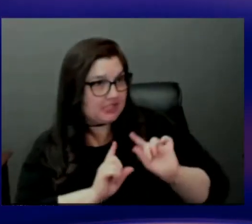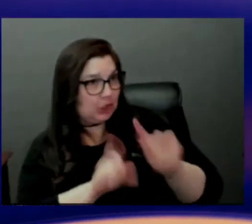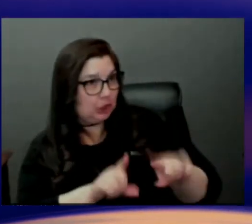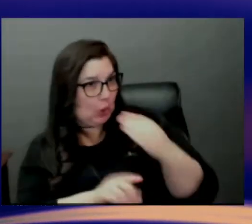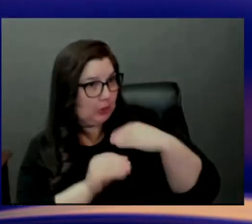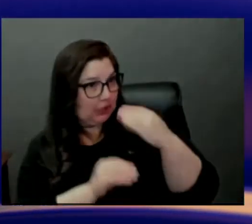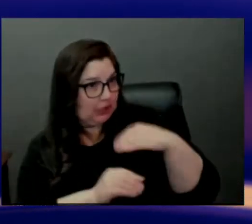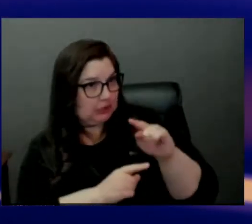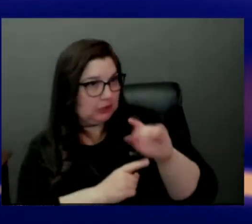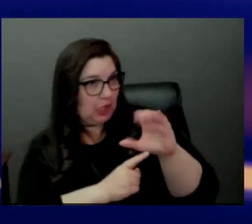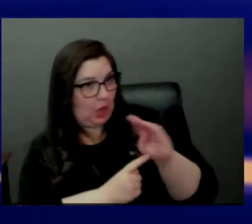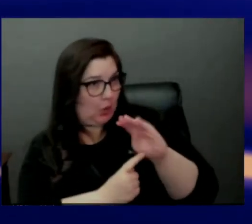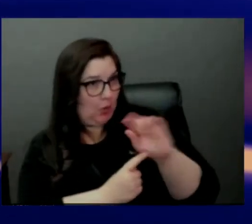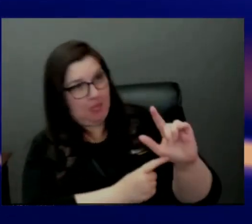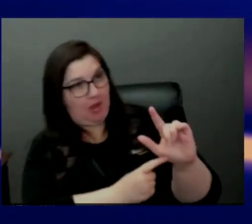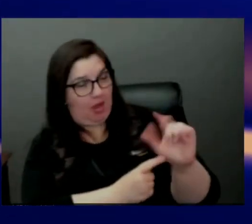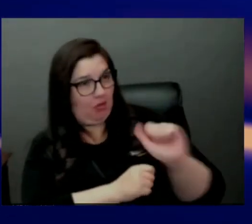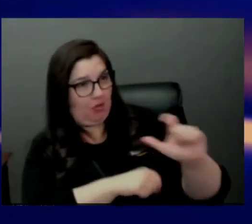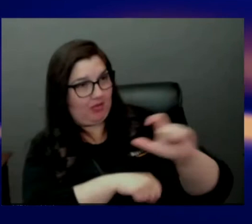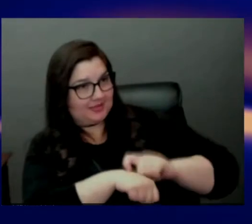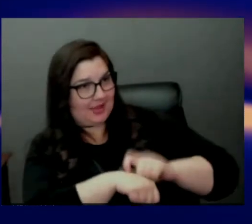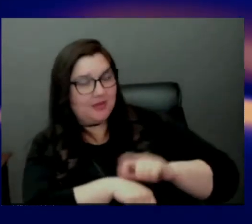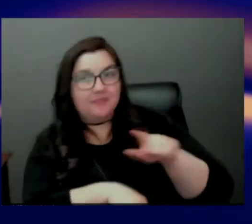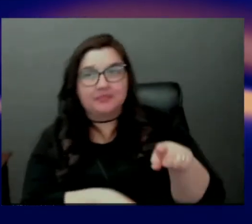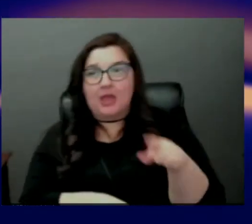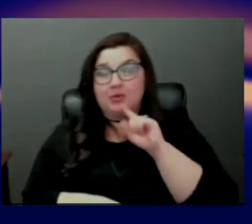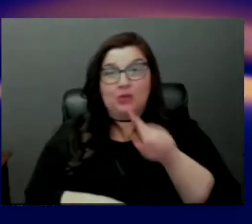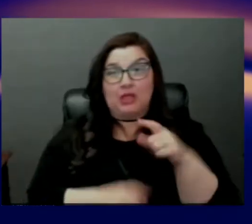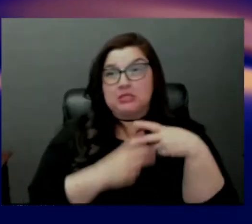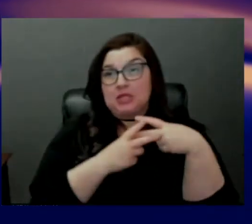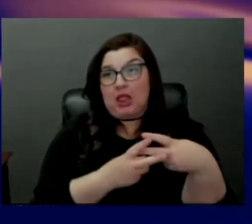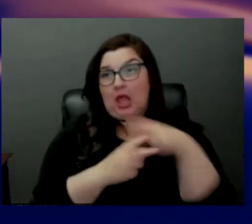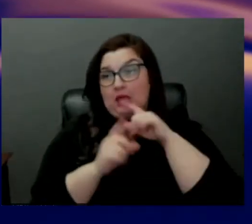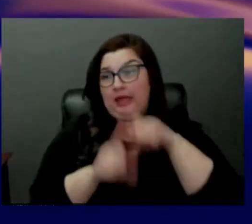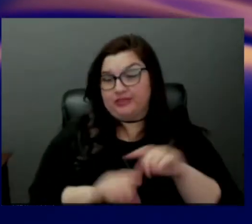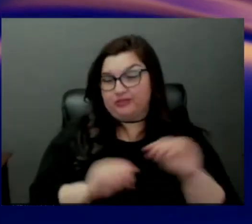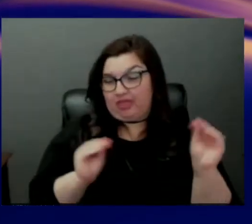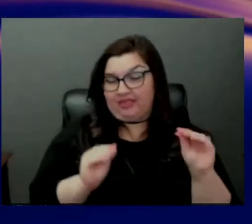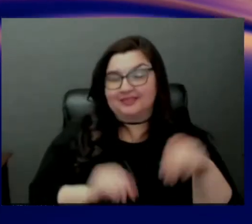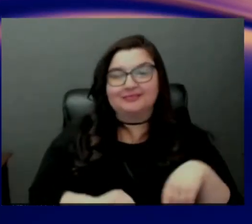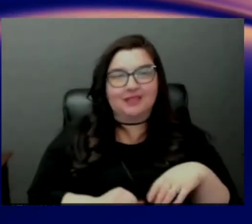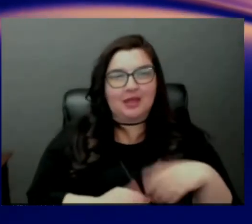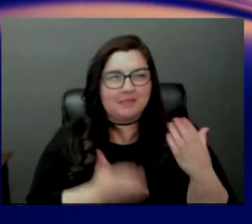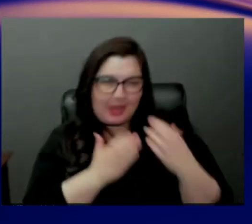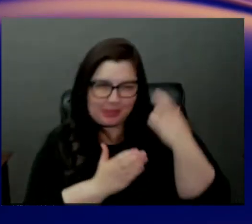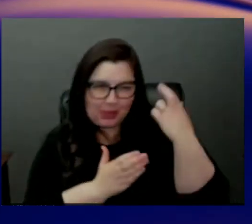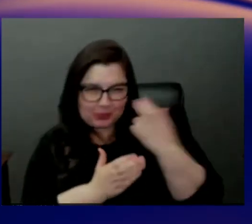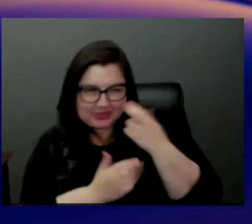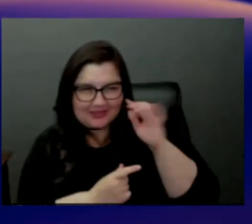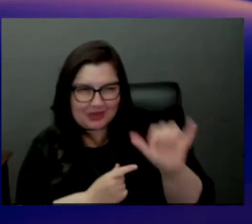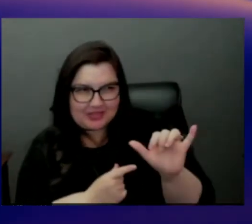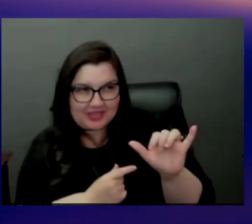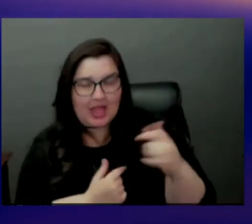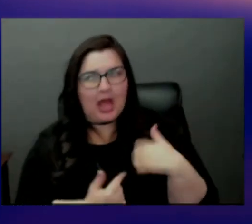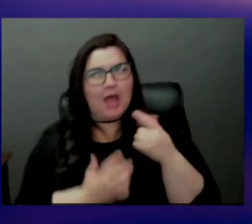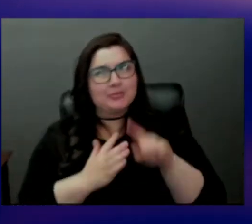you don't answer my Slacks, nothing. There might be a reason for that. I'm starting to think there is.